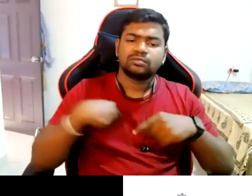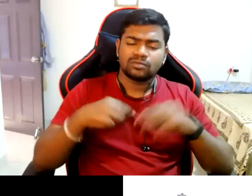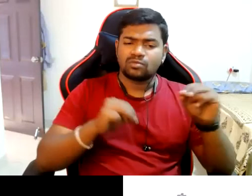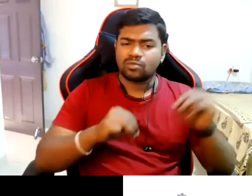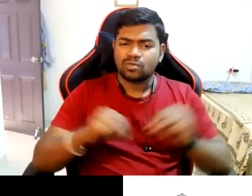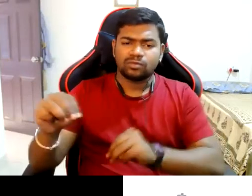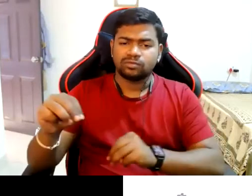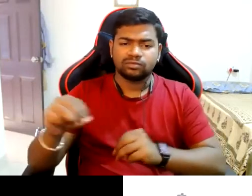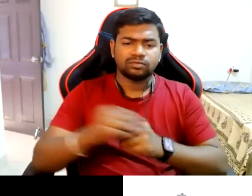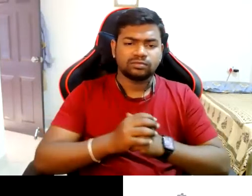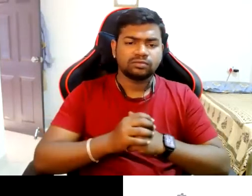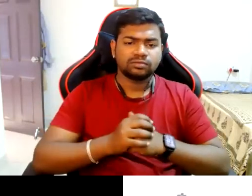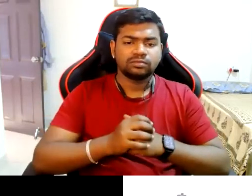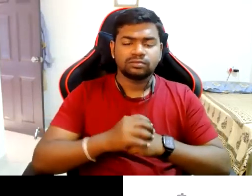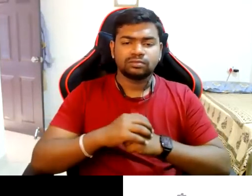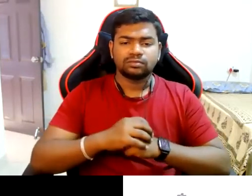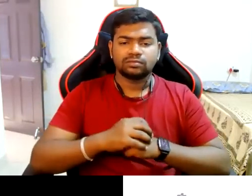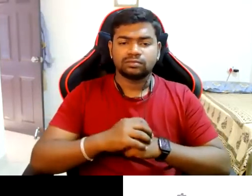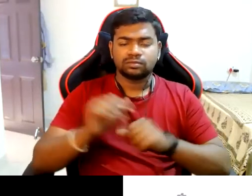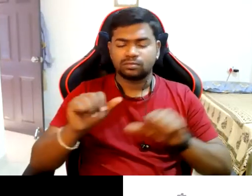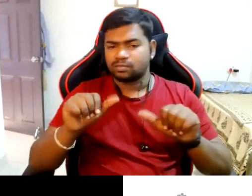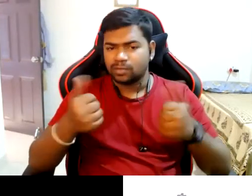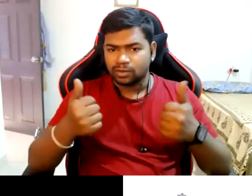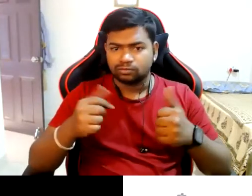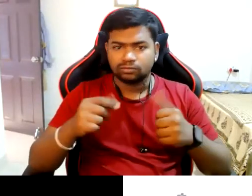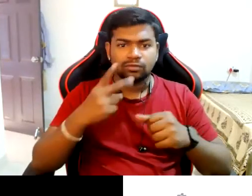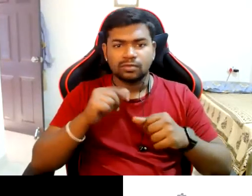So one day we get praise another day we get criticism.its okay, be neutral.